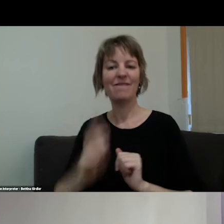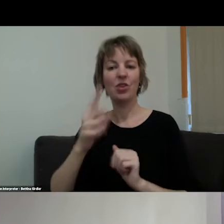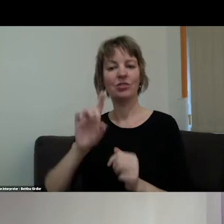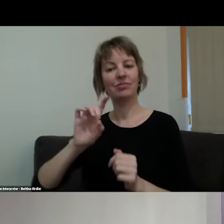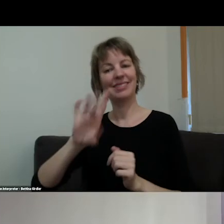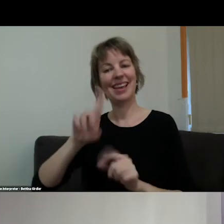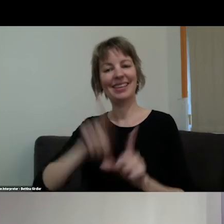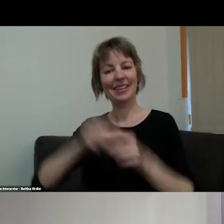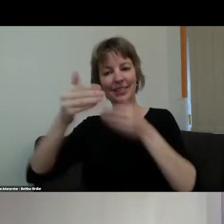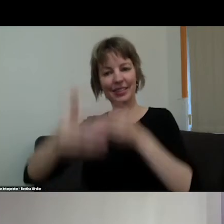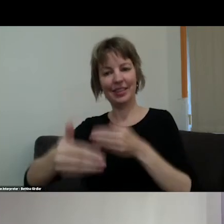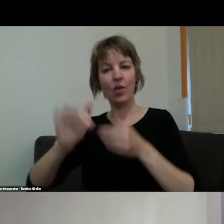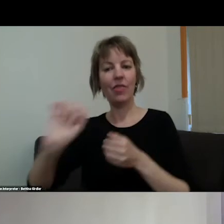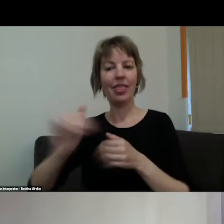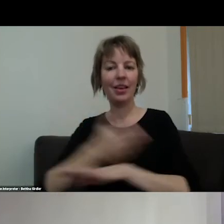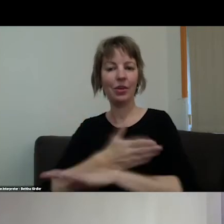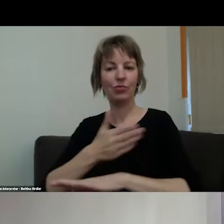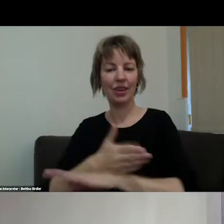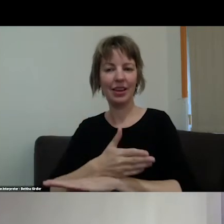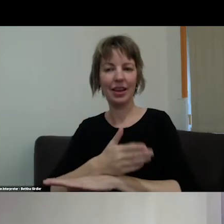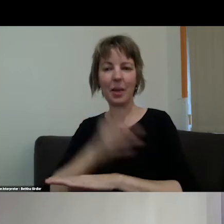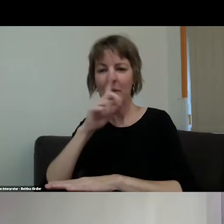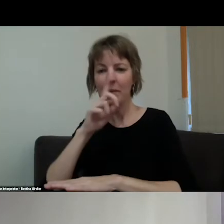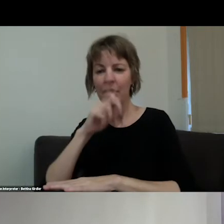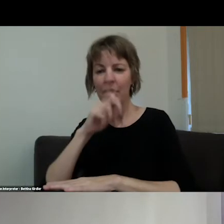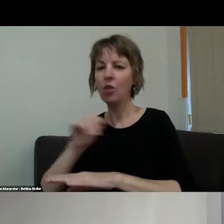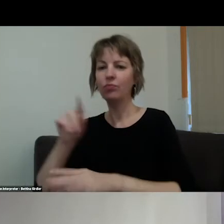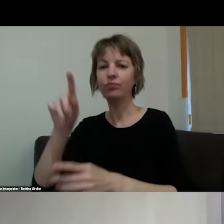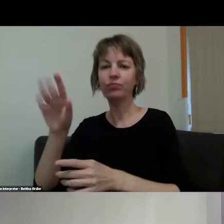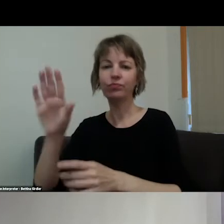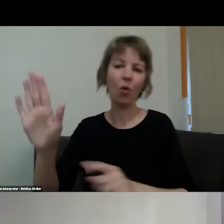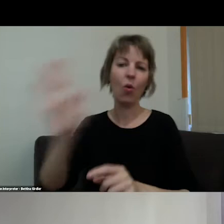We bring together people from across the sector, across the country and in the region.